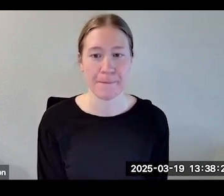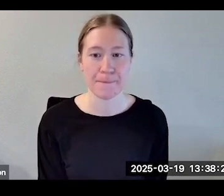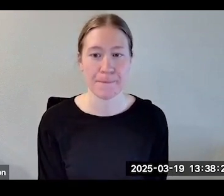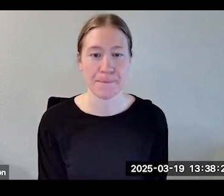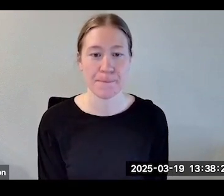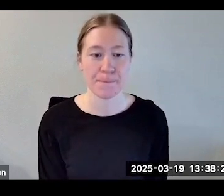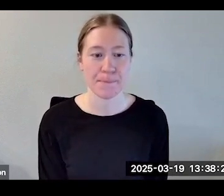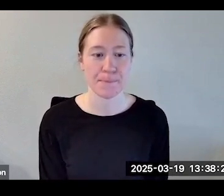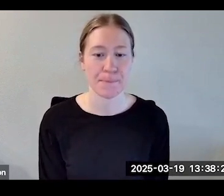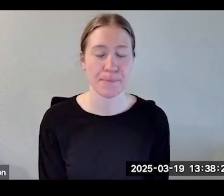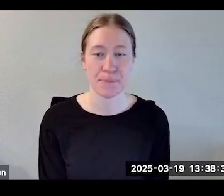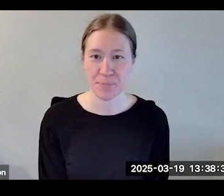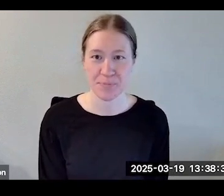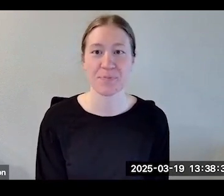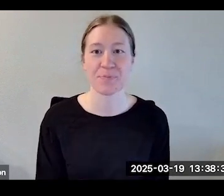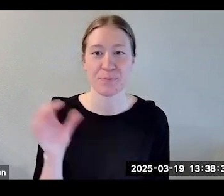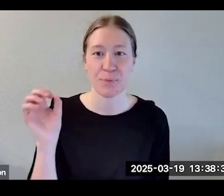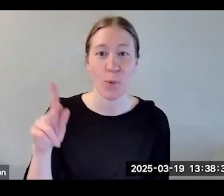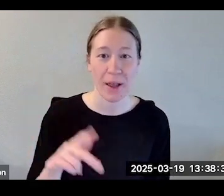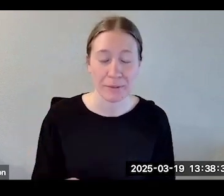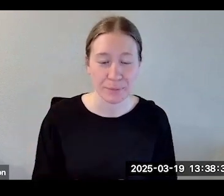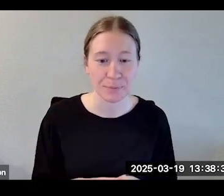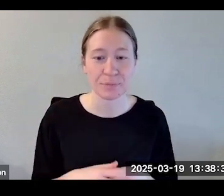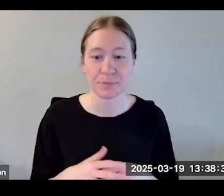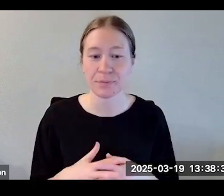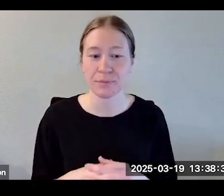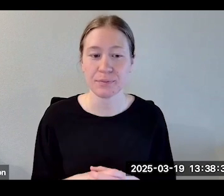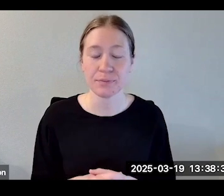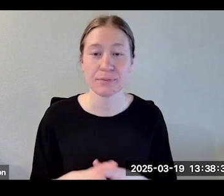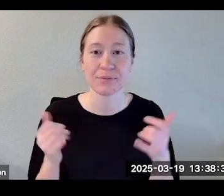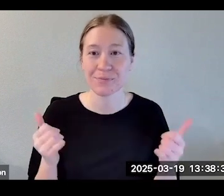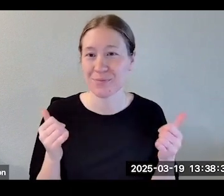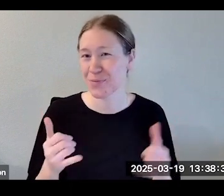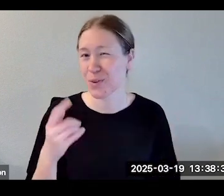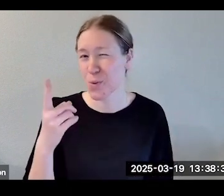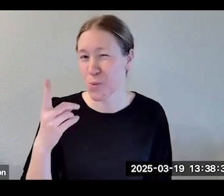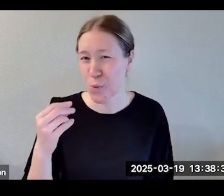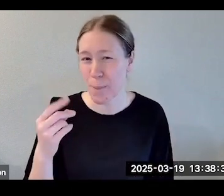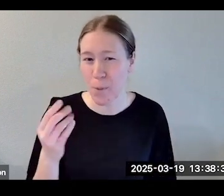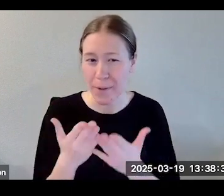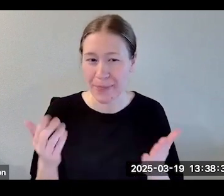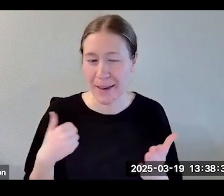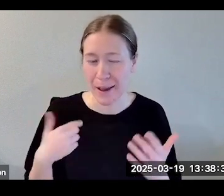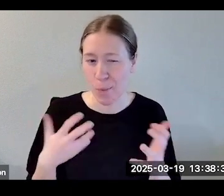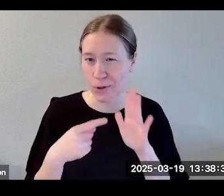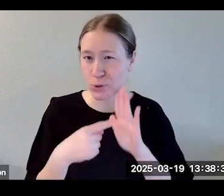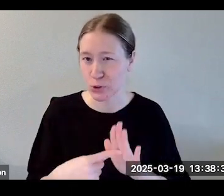Okay, so we've got one more thing that I want to show y'all in Microsoft Word.